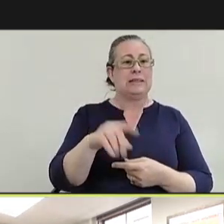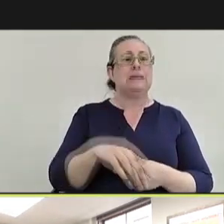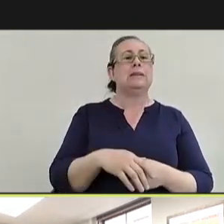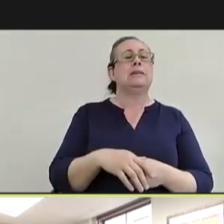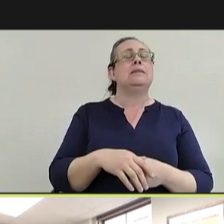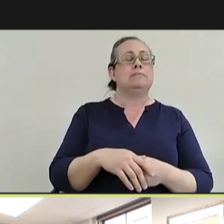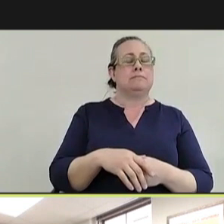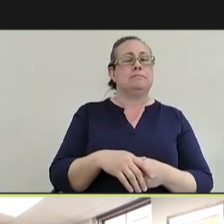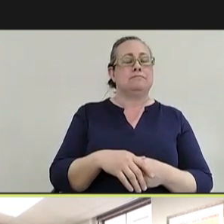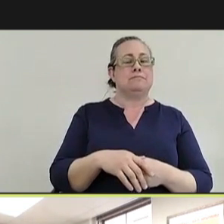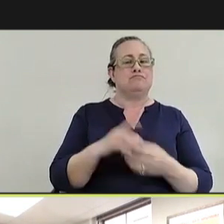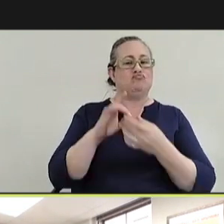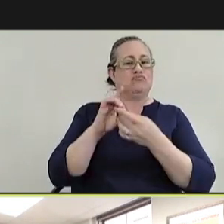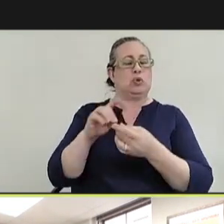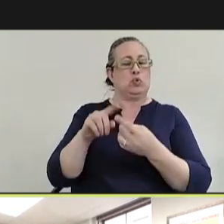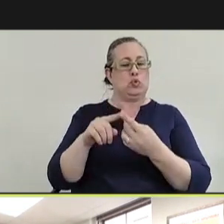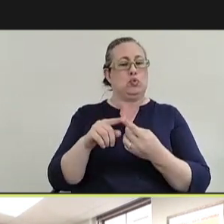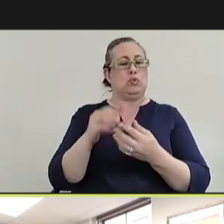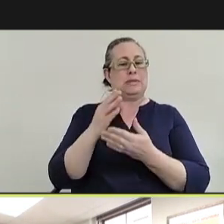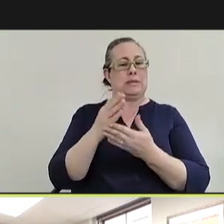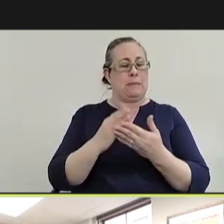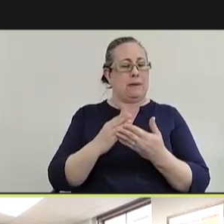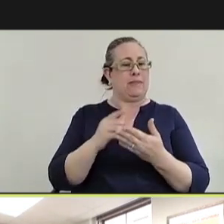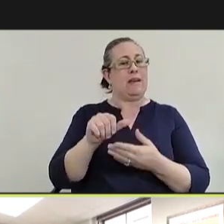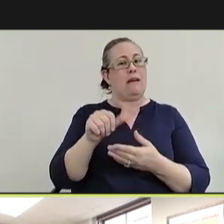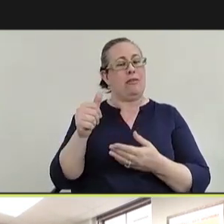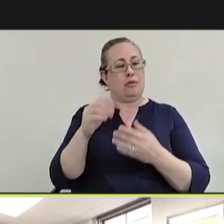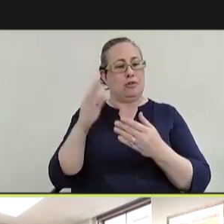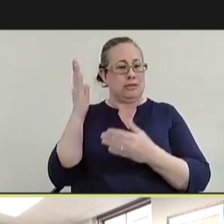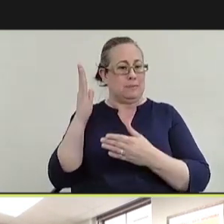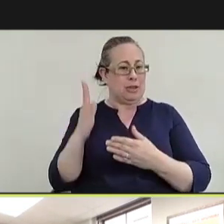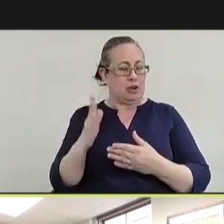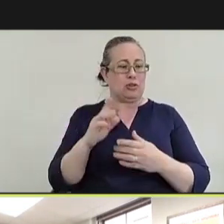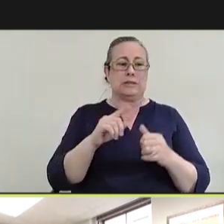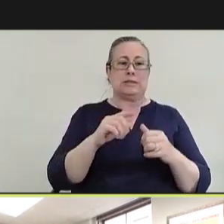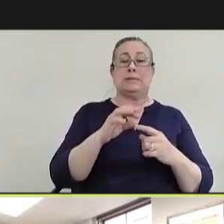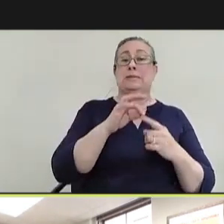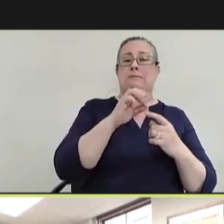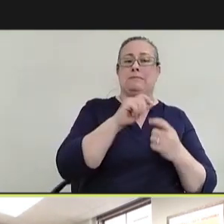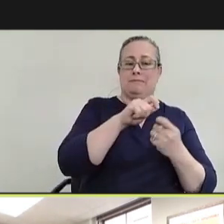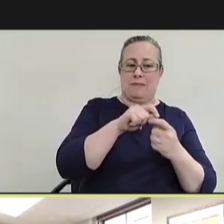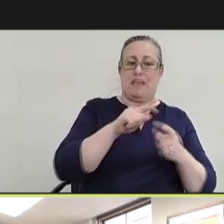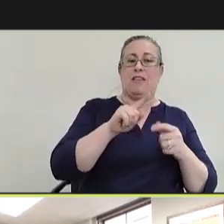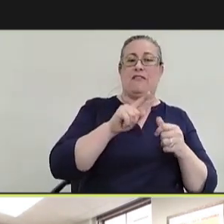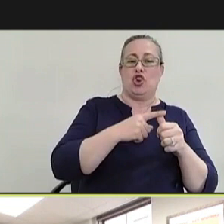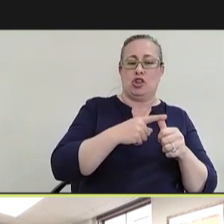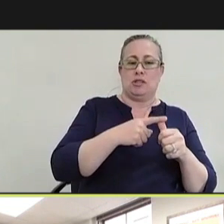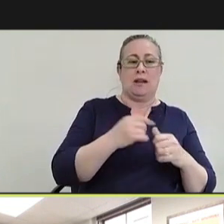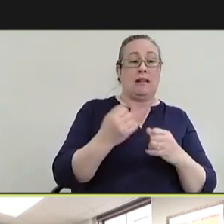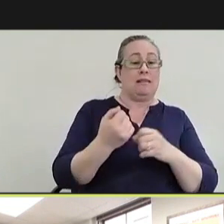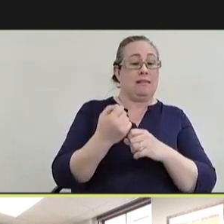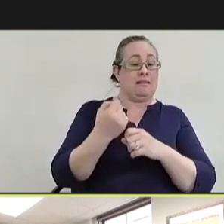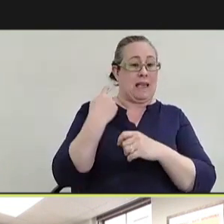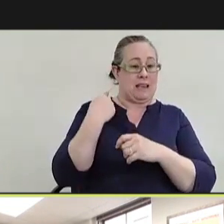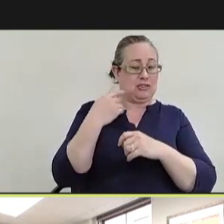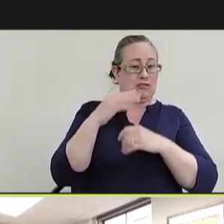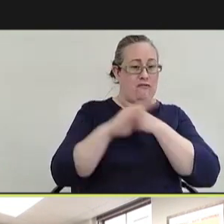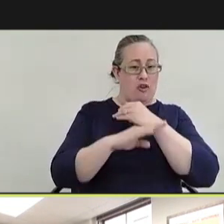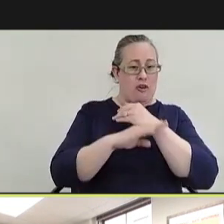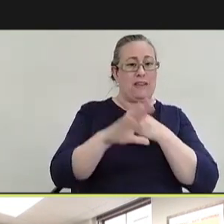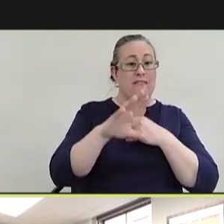especially the first talk mentioned. So, last fall was the 50th anniversary of the founding of the